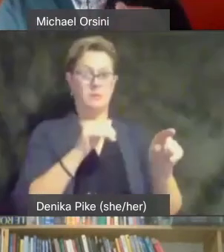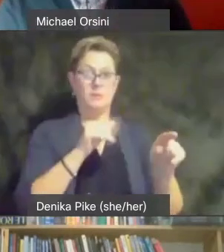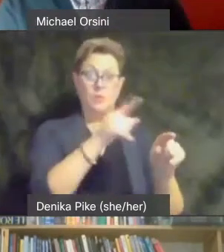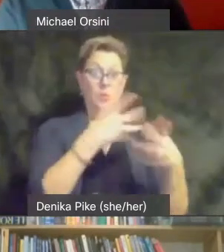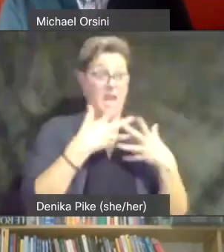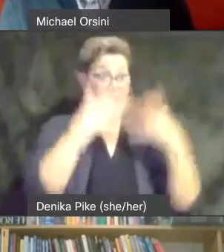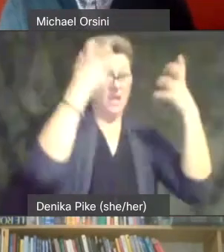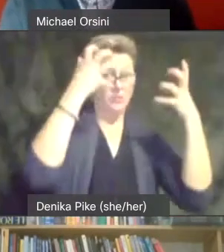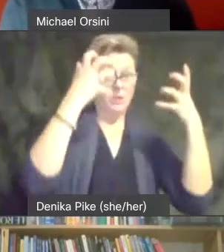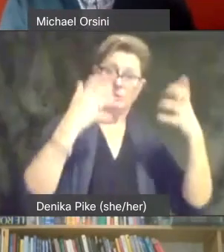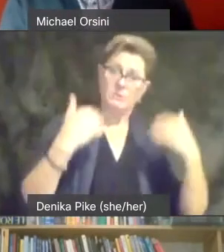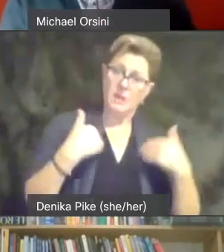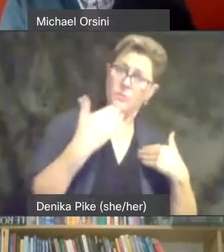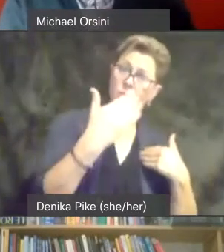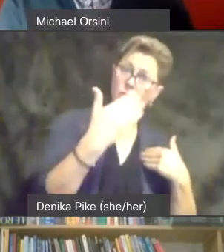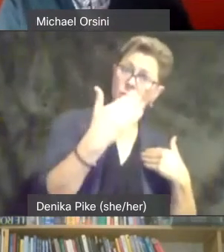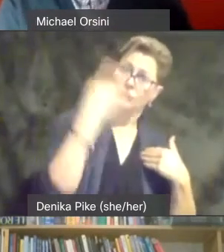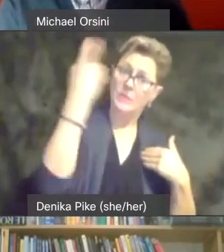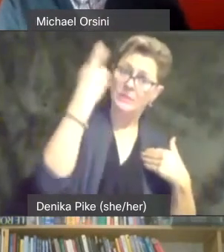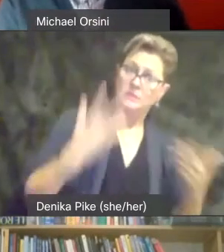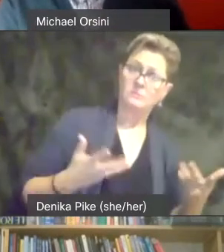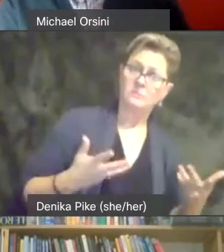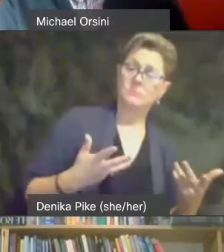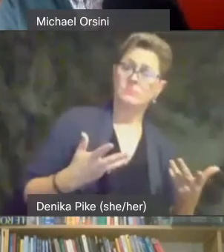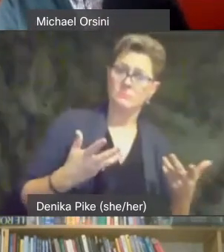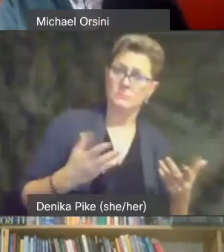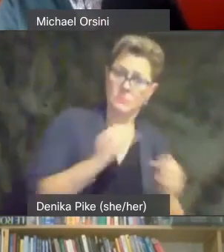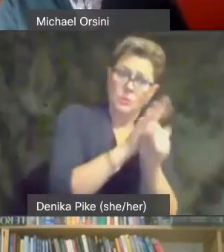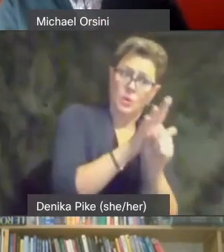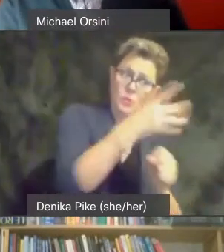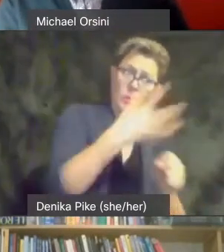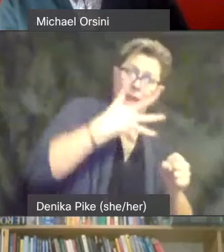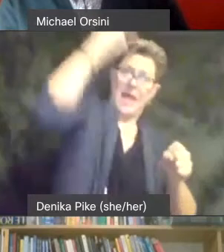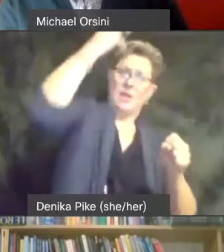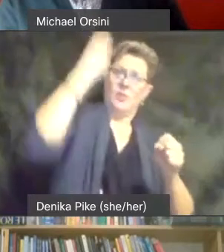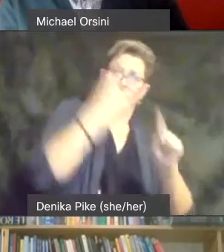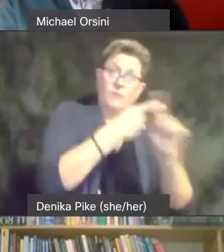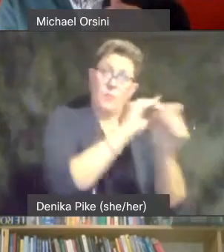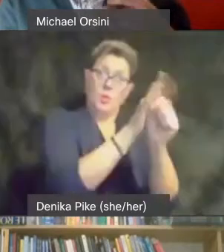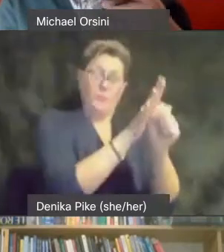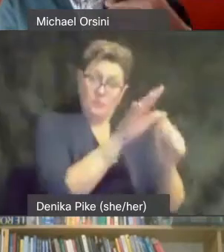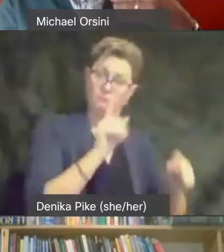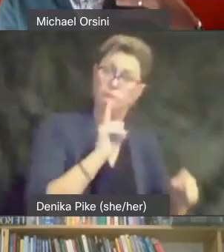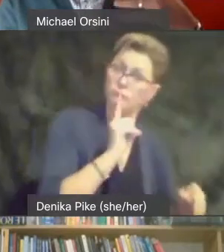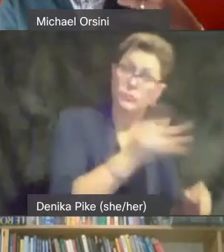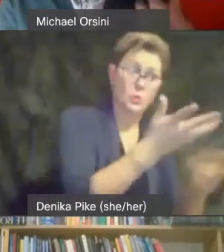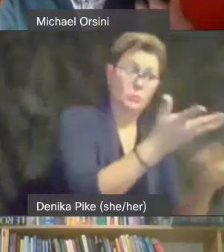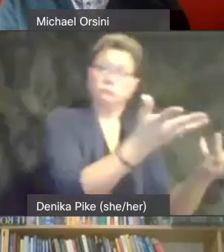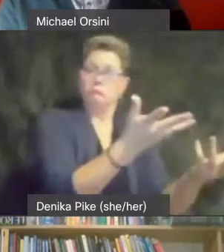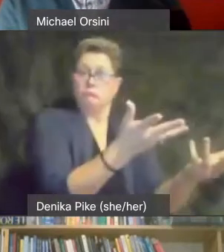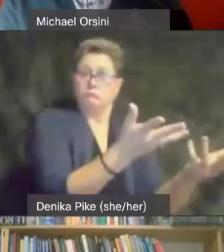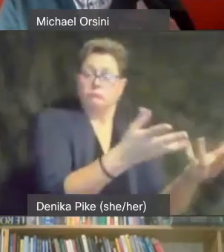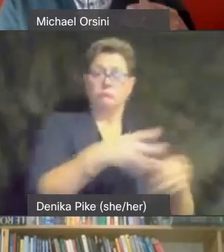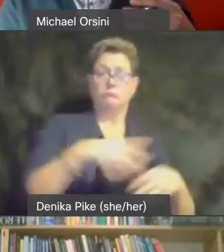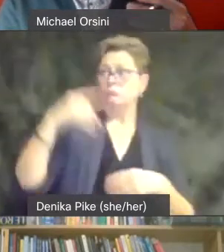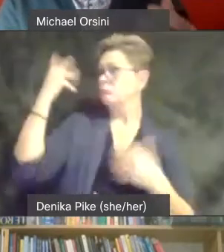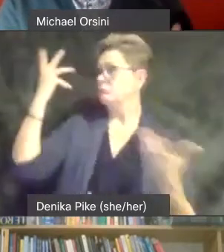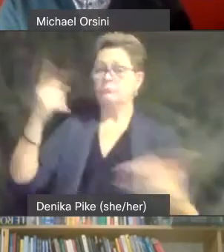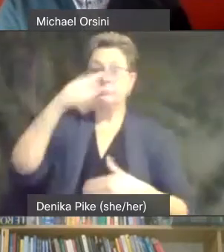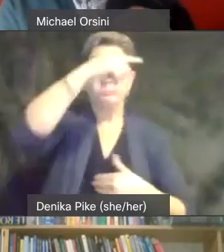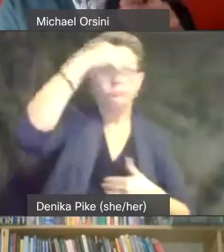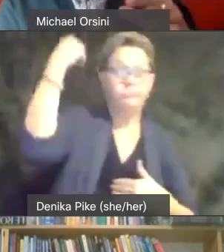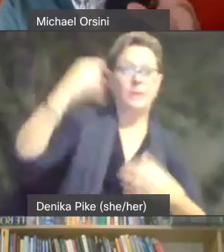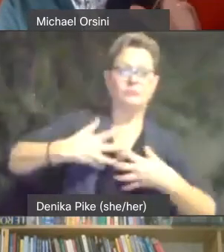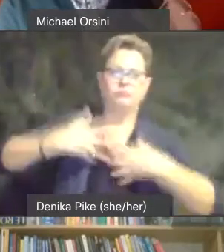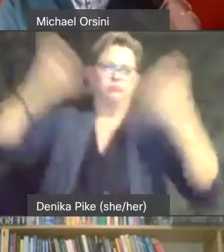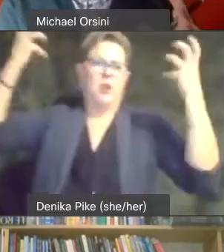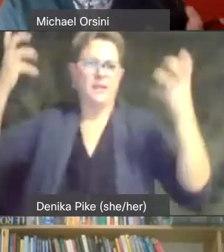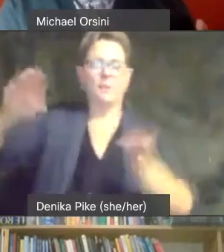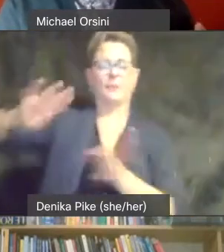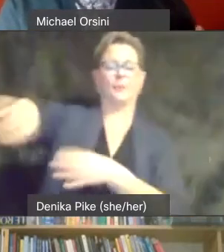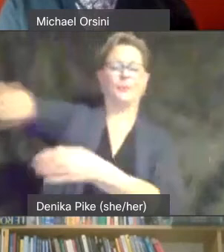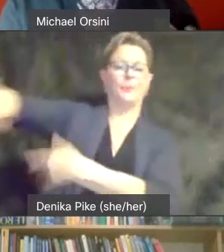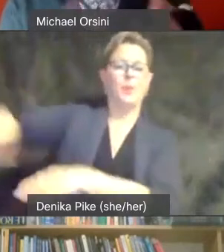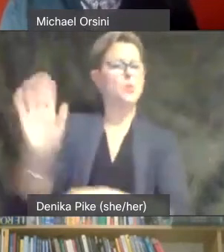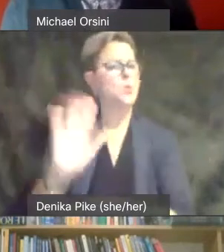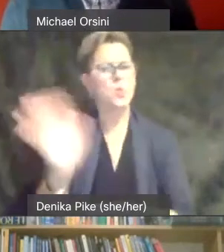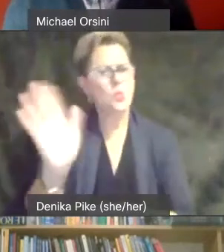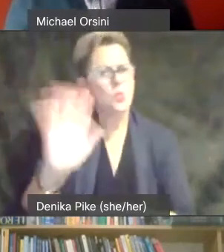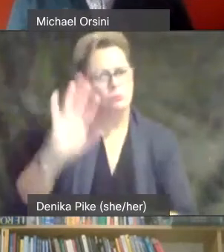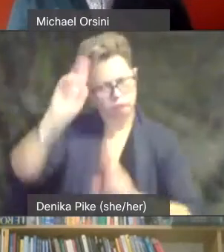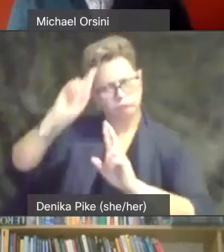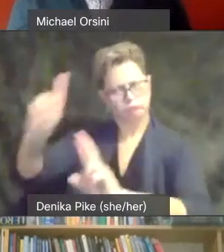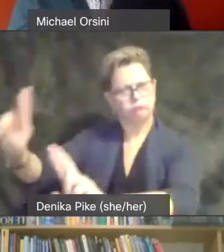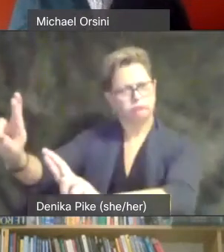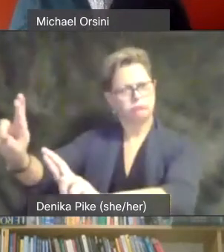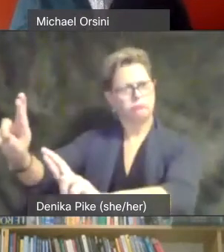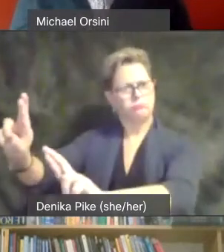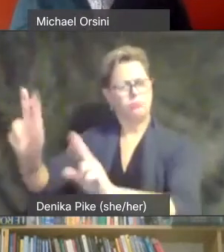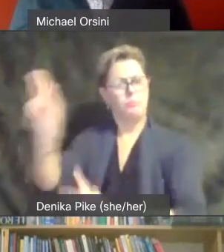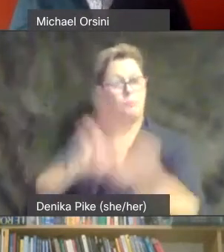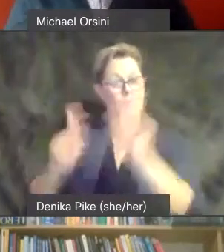At right now about all kinds of things and COVID is 1 of them. So there there are important reasons why black rages is is dismissed and and people are afraid of that kind of anger, but that's legitimate. Anger.